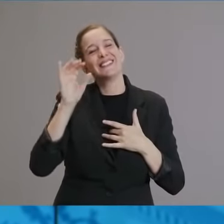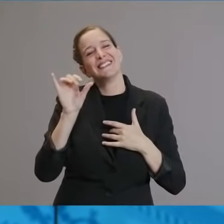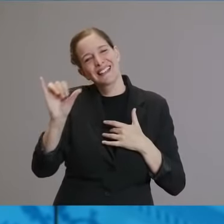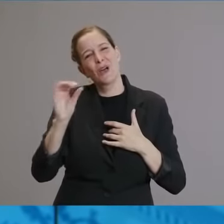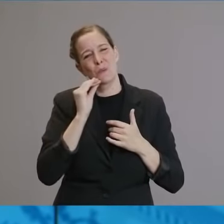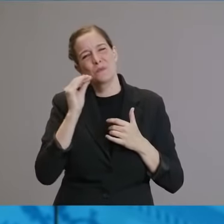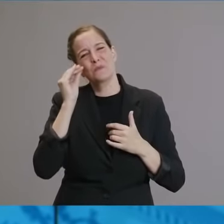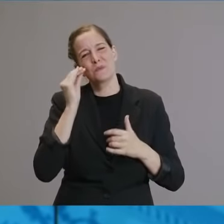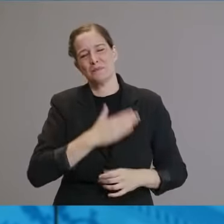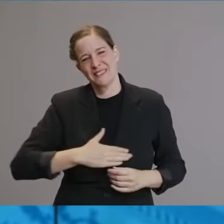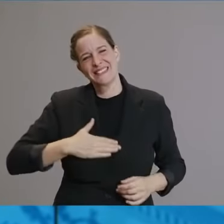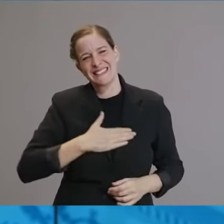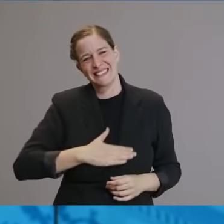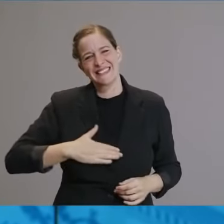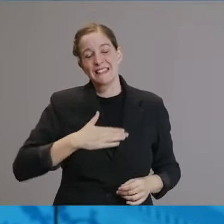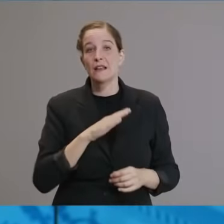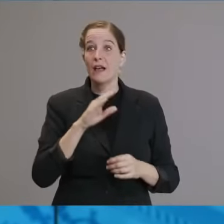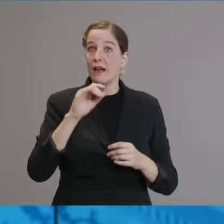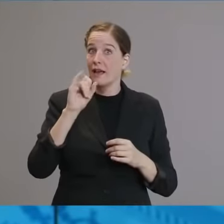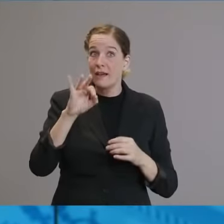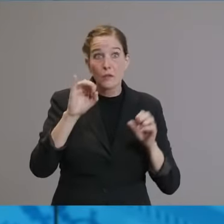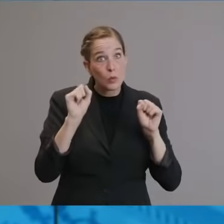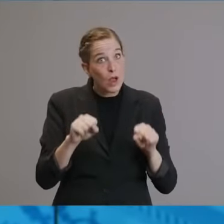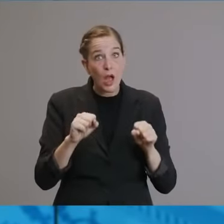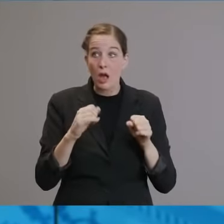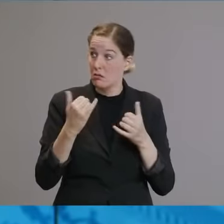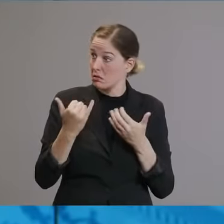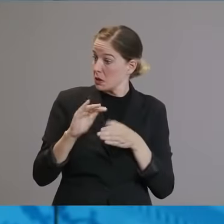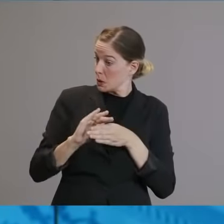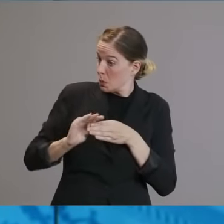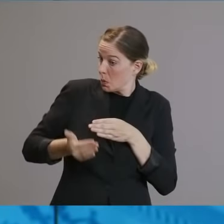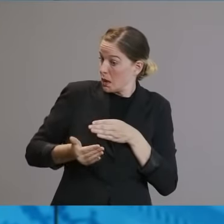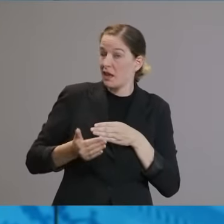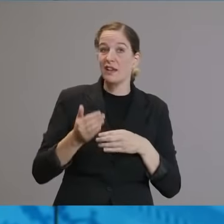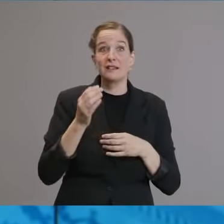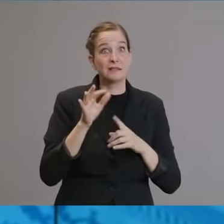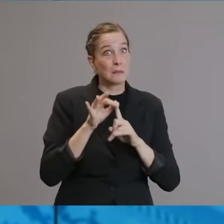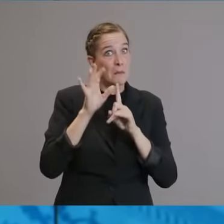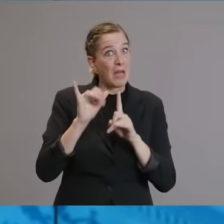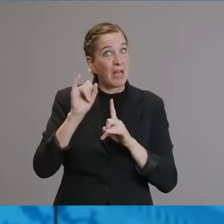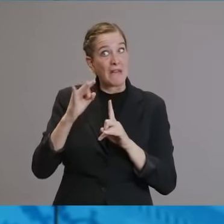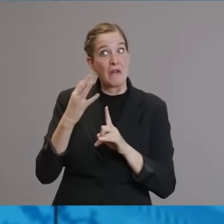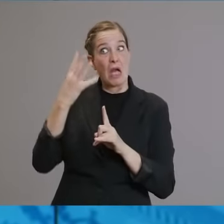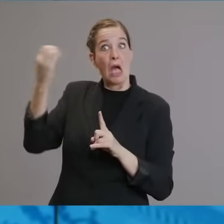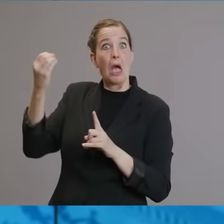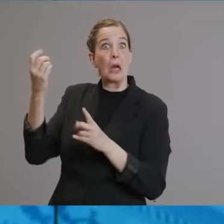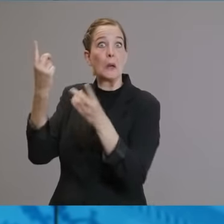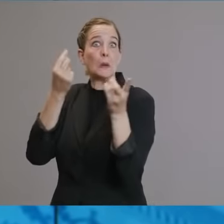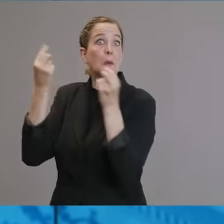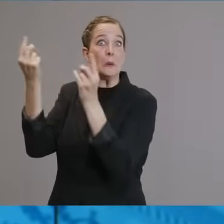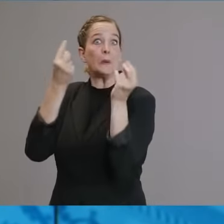AND IF YOU HAVE GOT THE OPPORTUNITY THIS WEEKEND, AND ESPECIALLY IF YOU HAVE BEEN OUT AND ABOUT QUITE A BIT, GO AND GET A TEST.